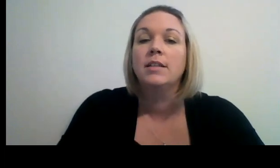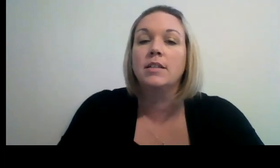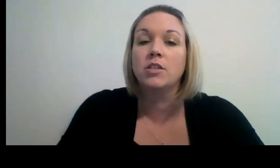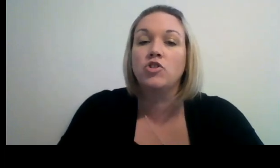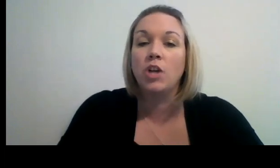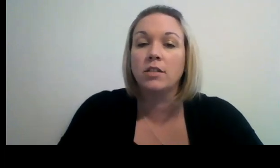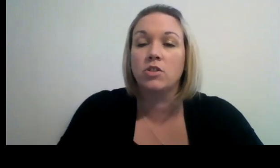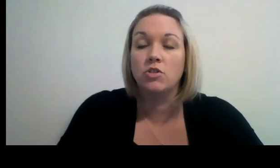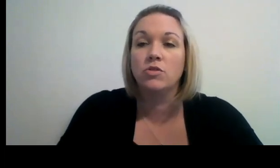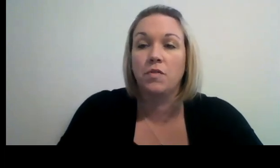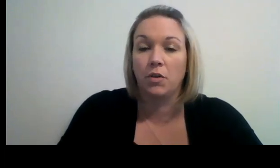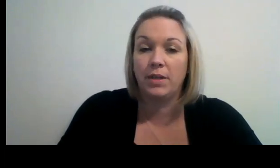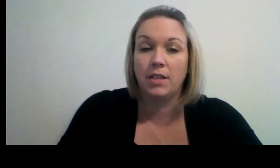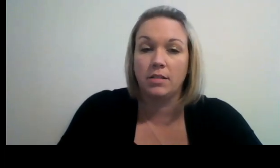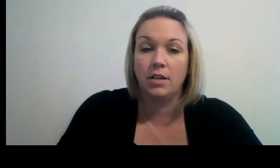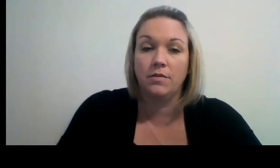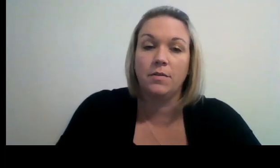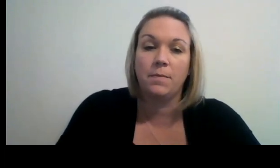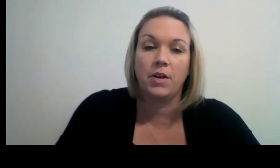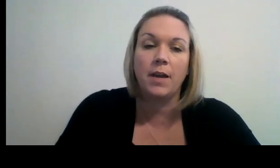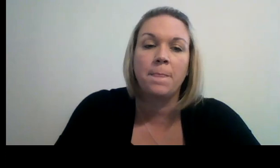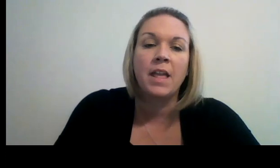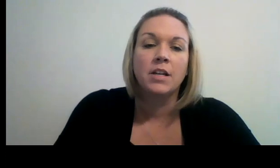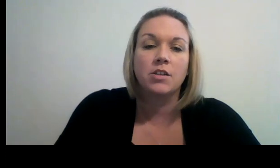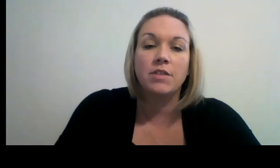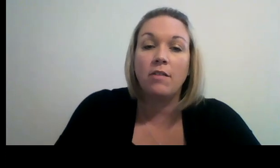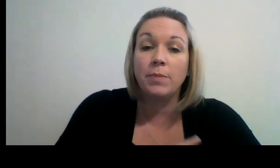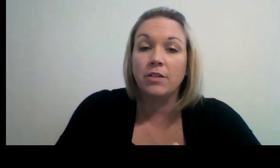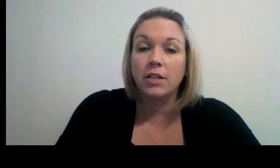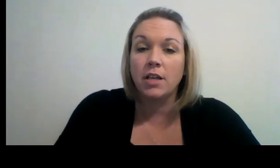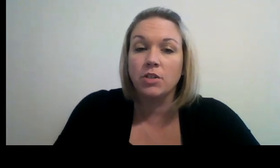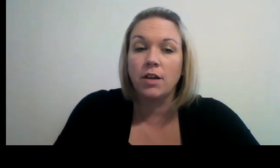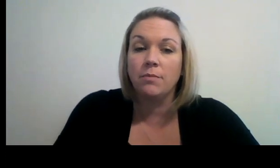This is just used for possessive. Okay, so now would be a great time to go ahead